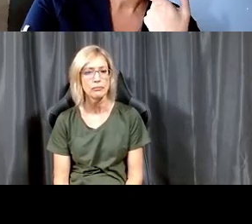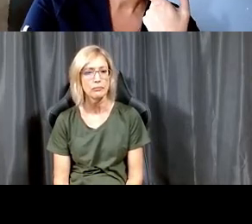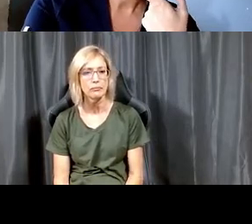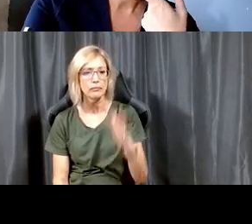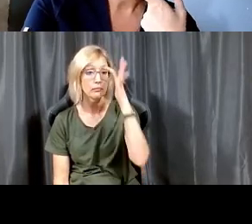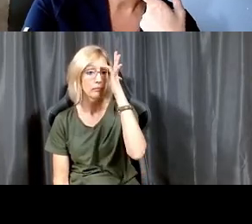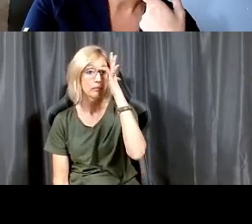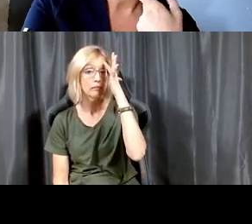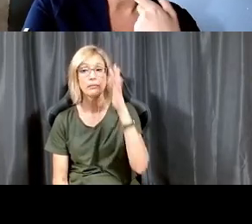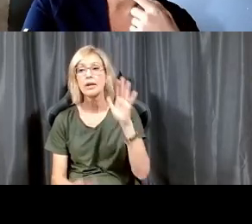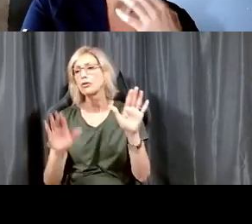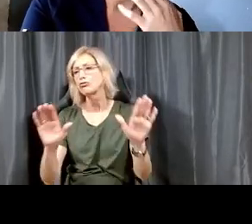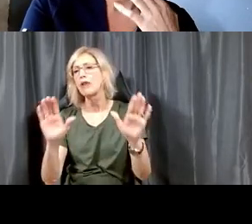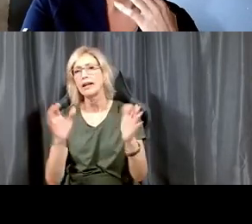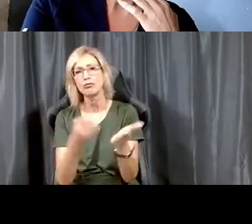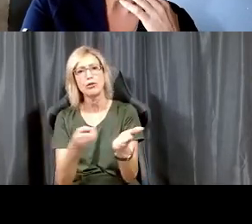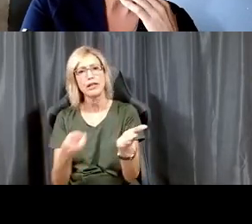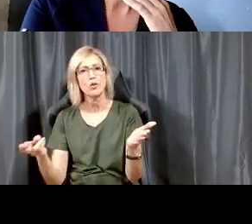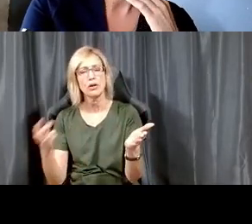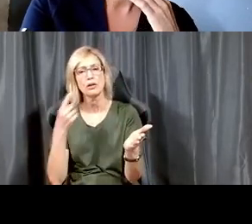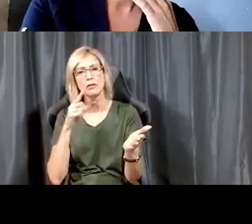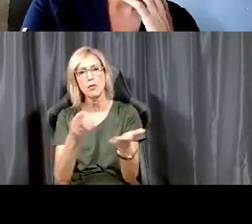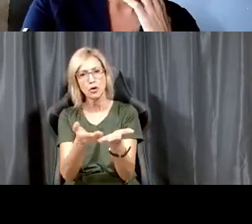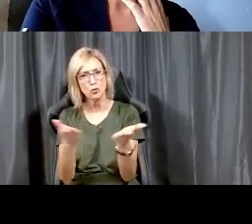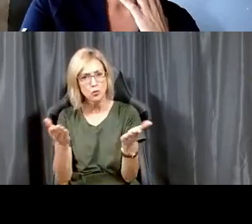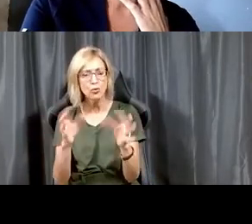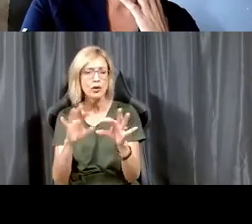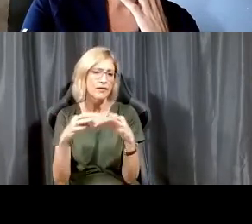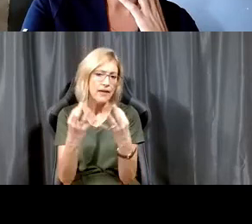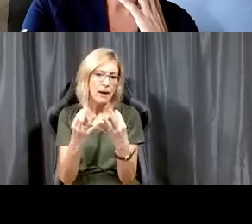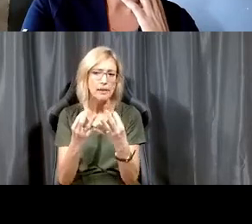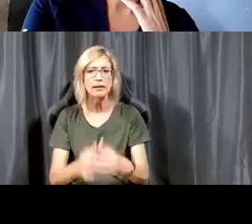Great resource for you for your families, to explore